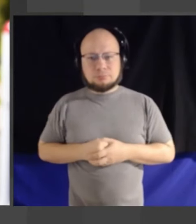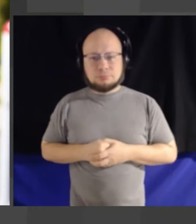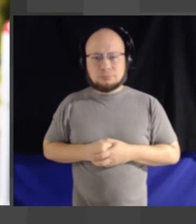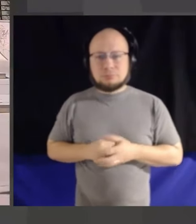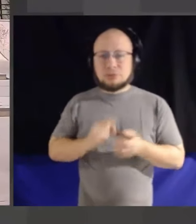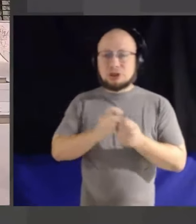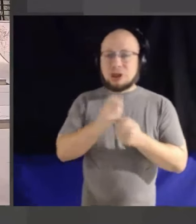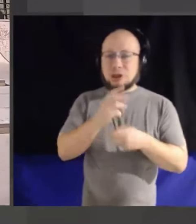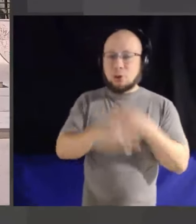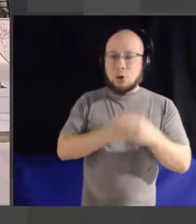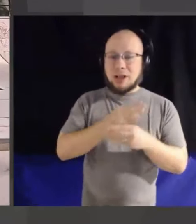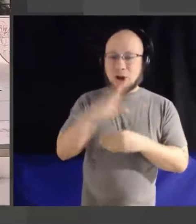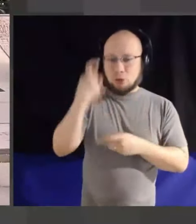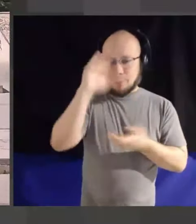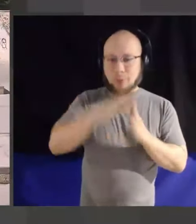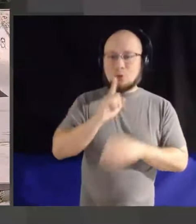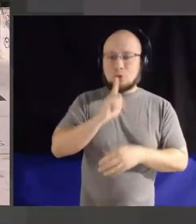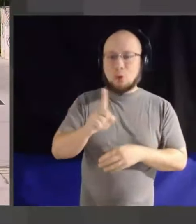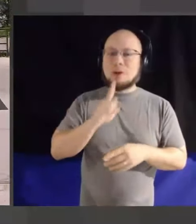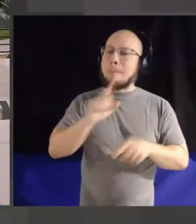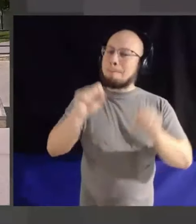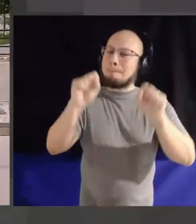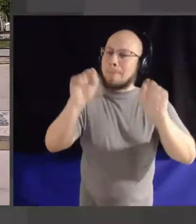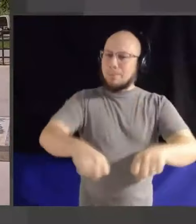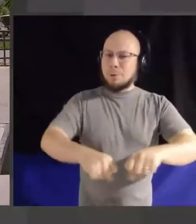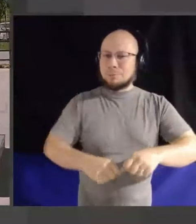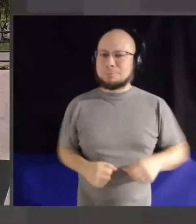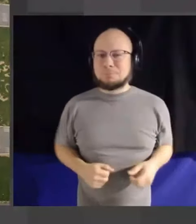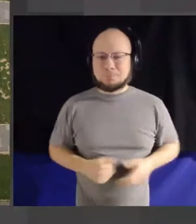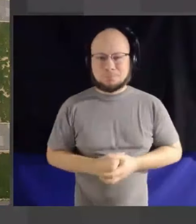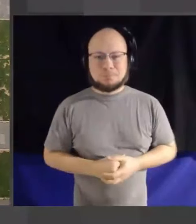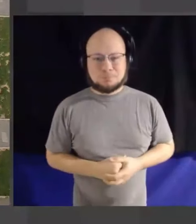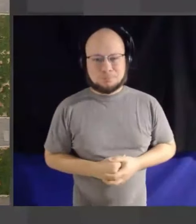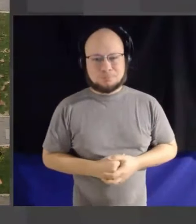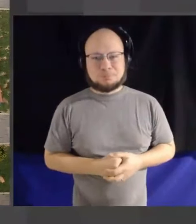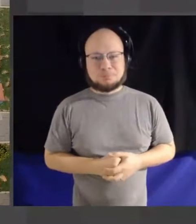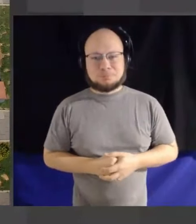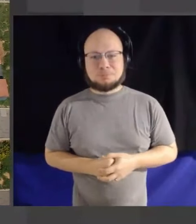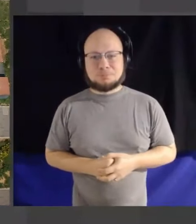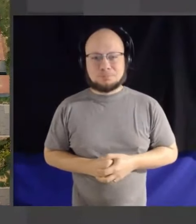IT'S POSSIBLE TO CHANGE THE